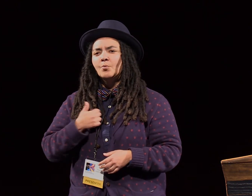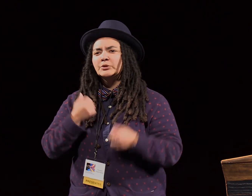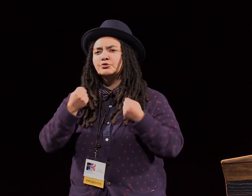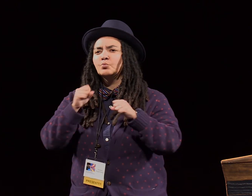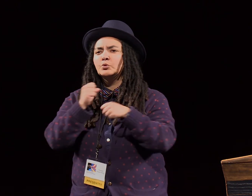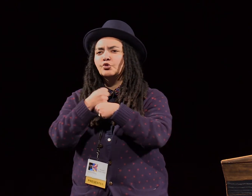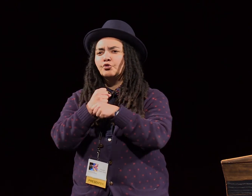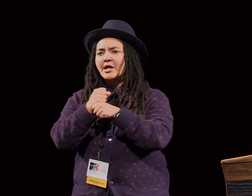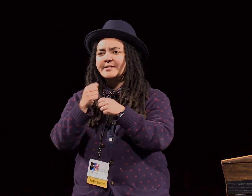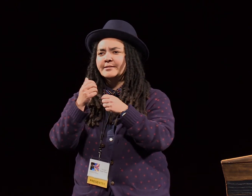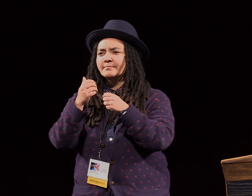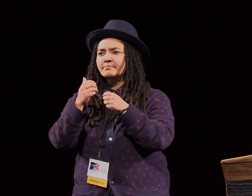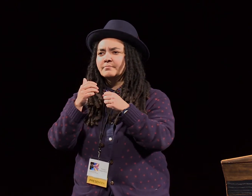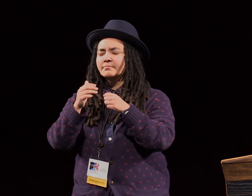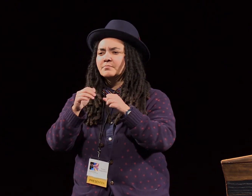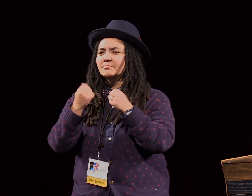especially in the process of writing.